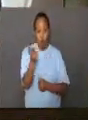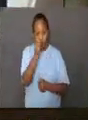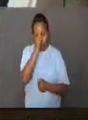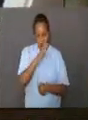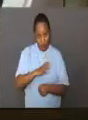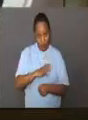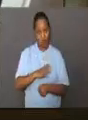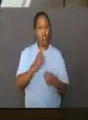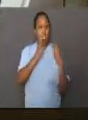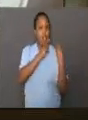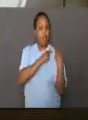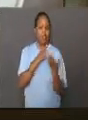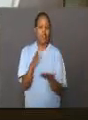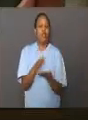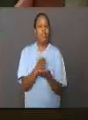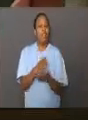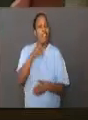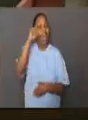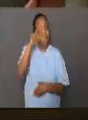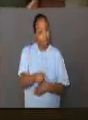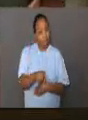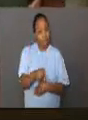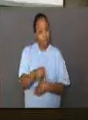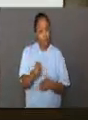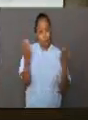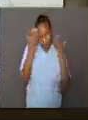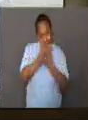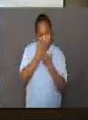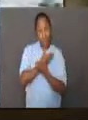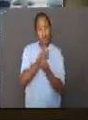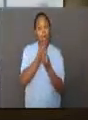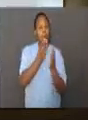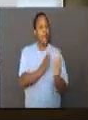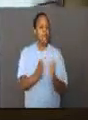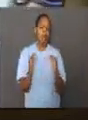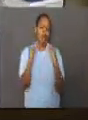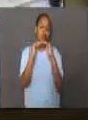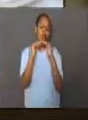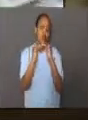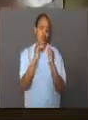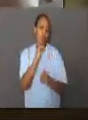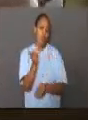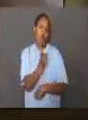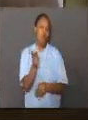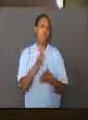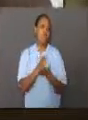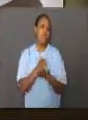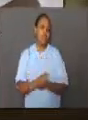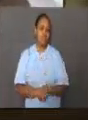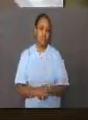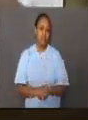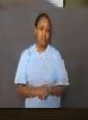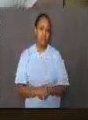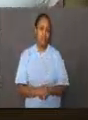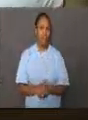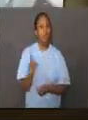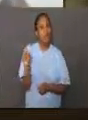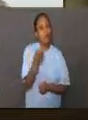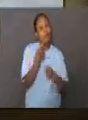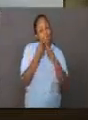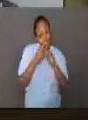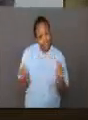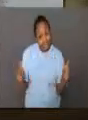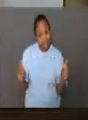the responsibility of preparing the evening meal equally between themselves however if one of them